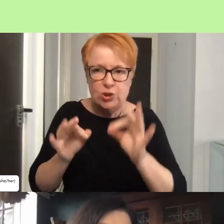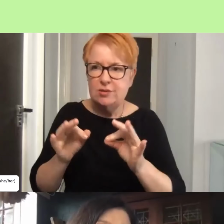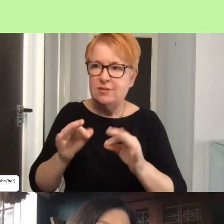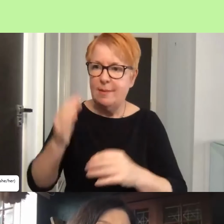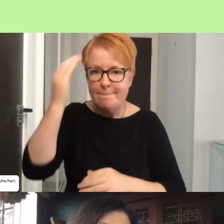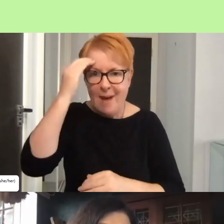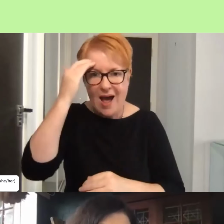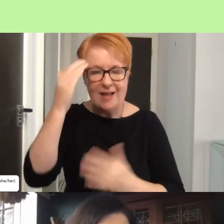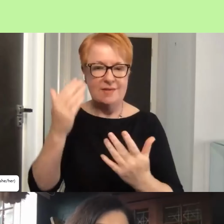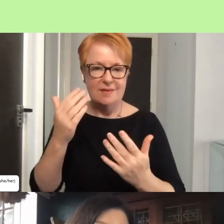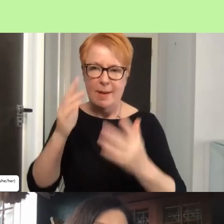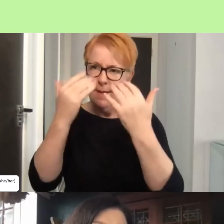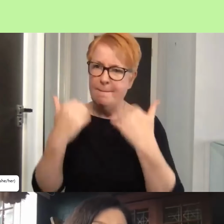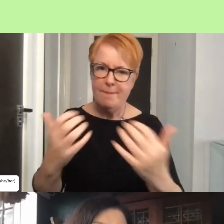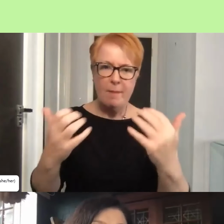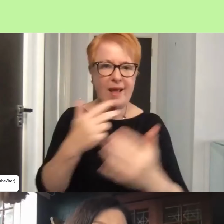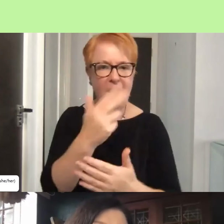And that's a huge project.